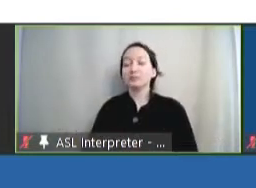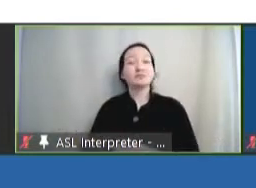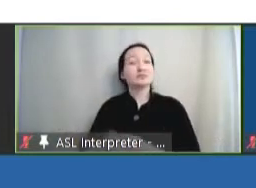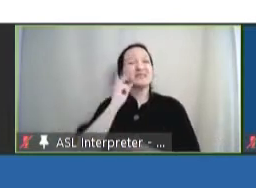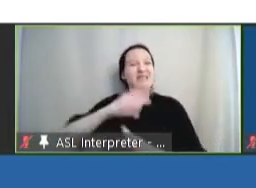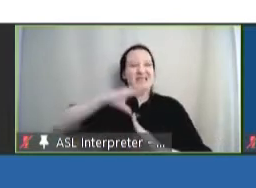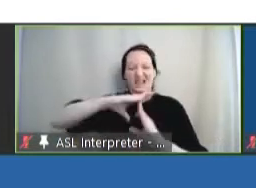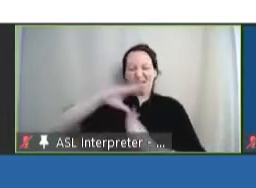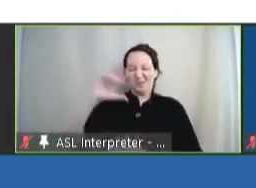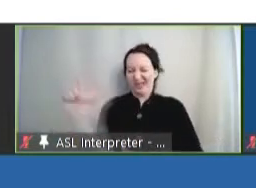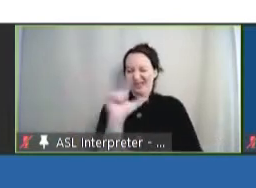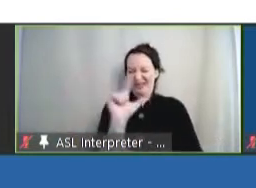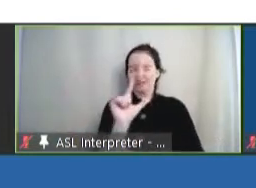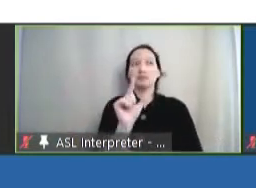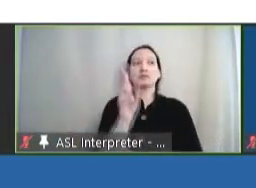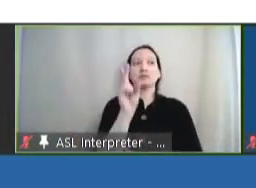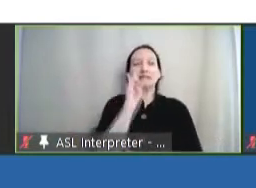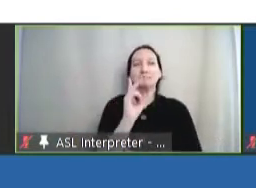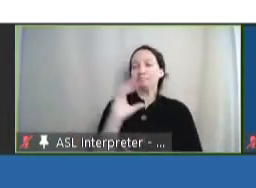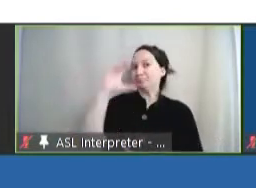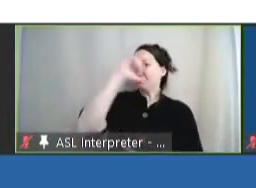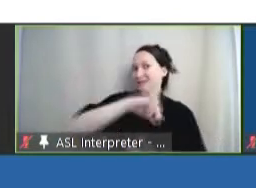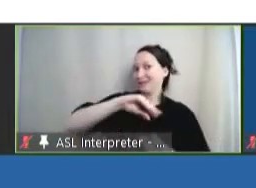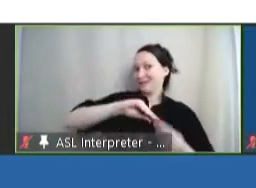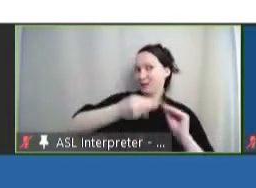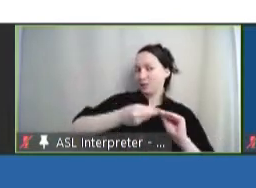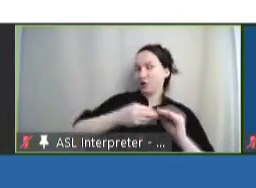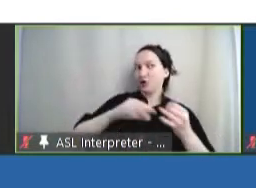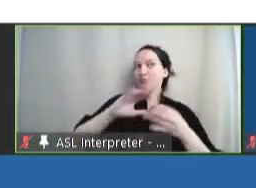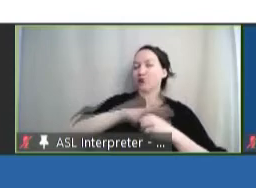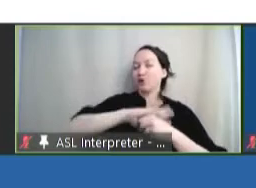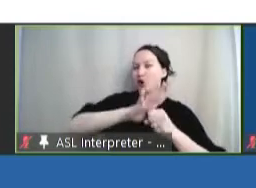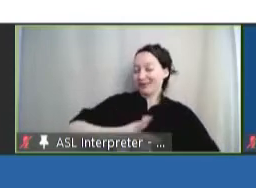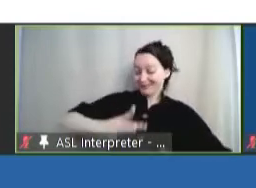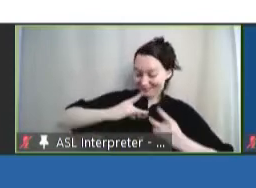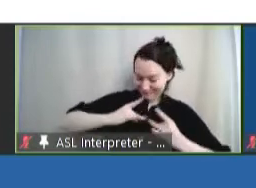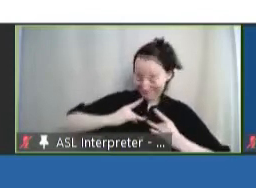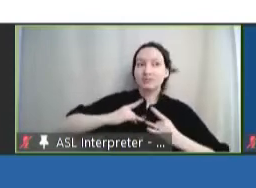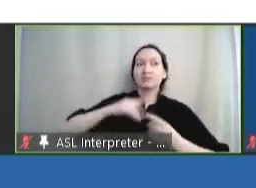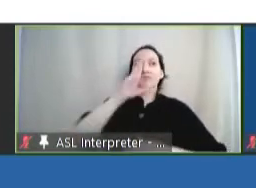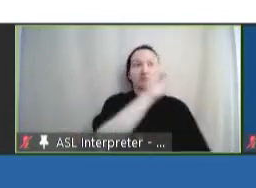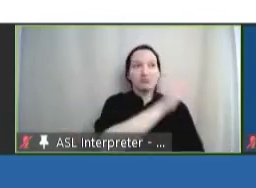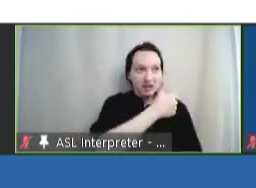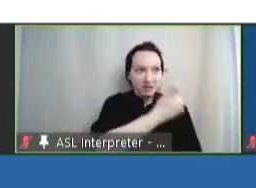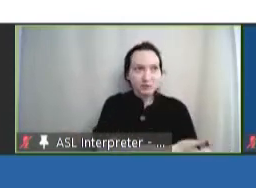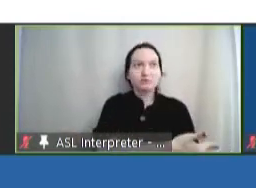graph, we see that the estimated number of COVID infections and hospitalizations in our study